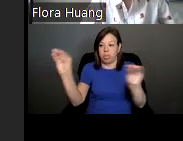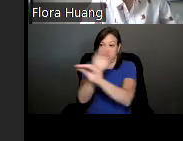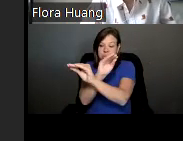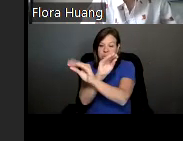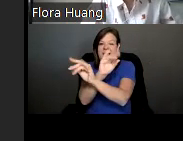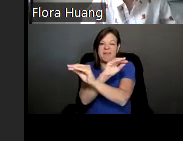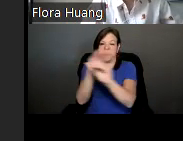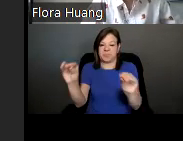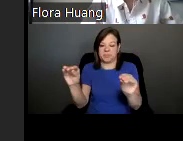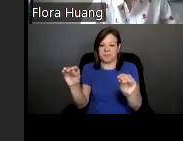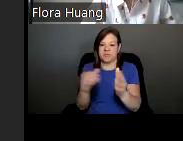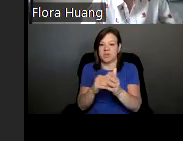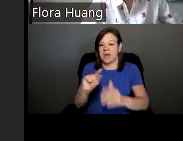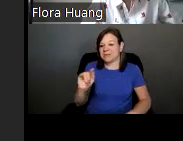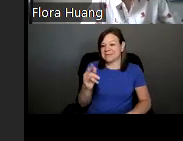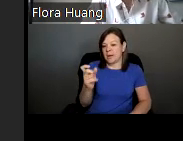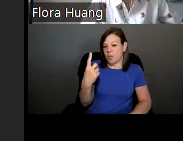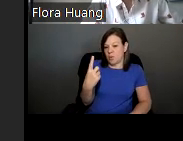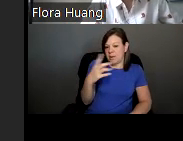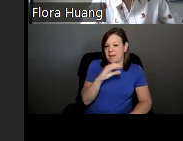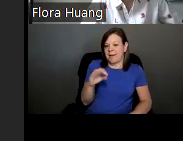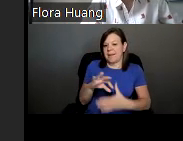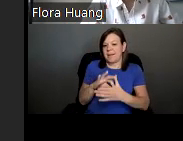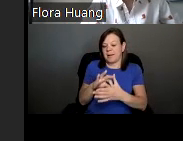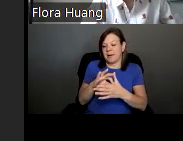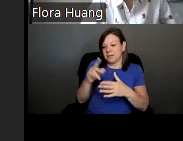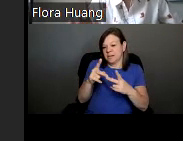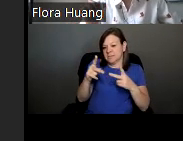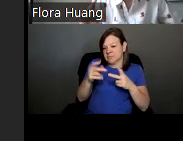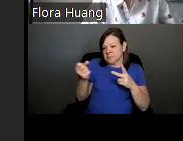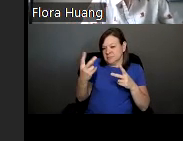So now it says title one and then content placeholder two. I have two options.